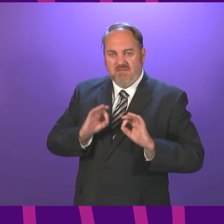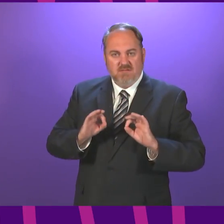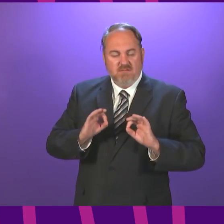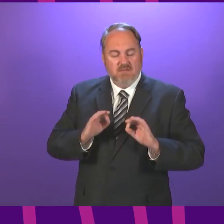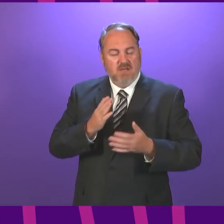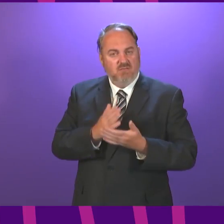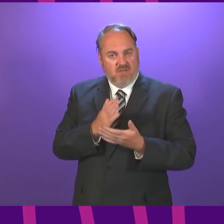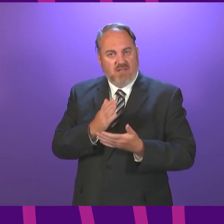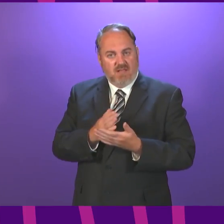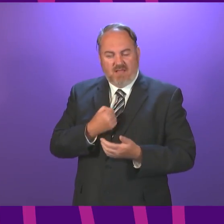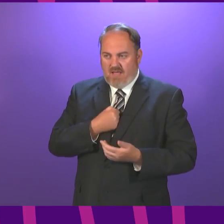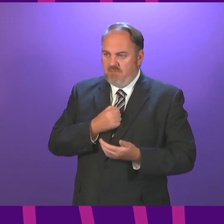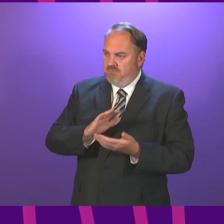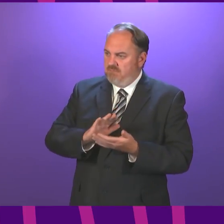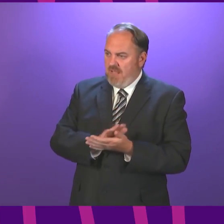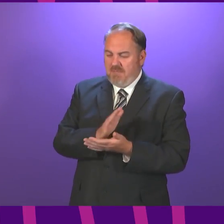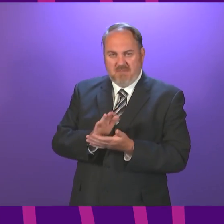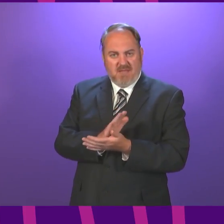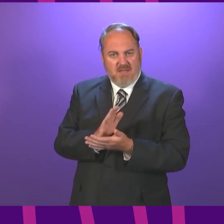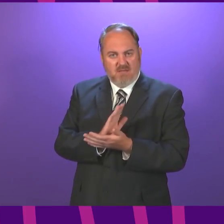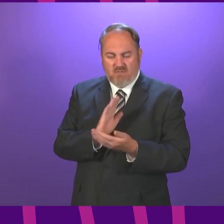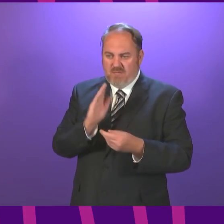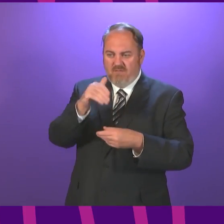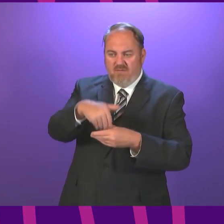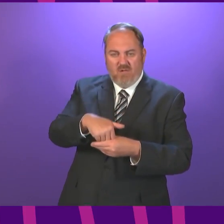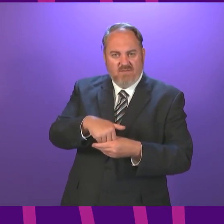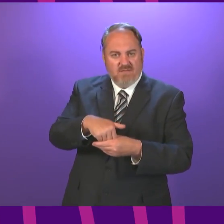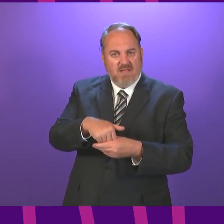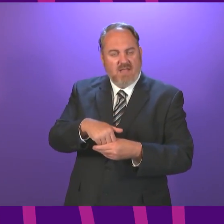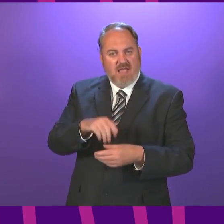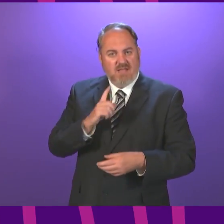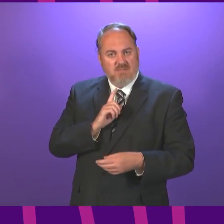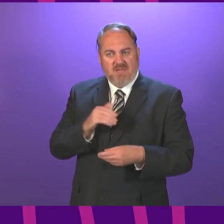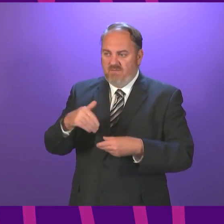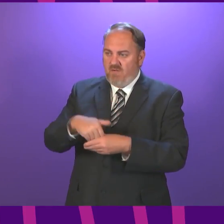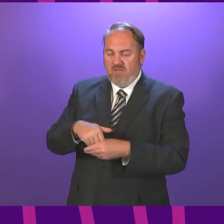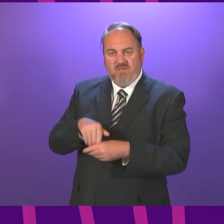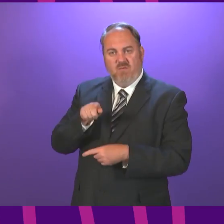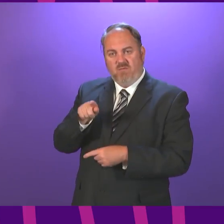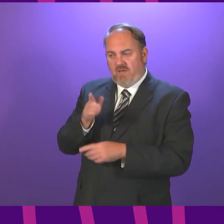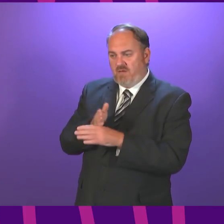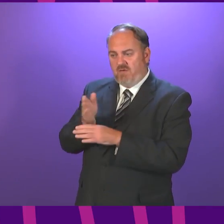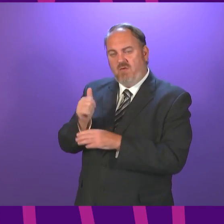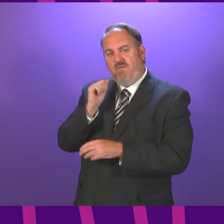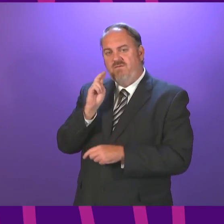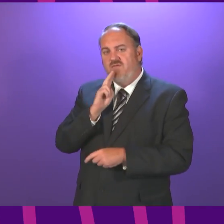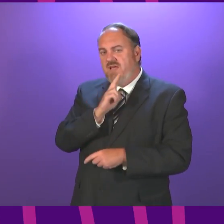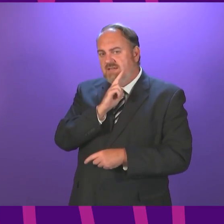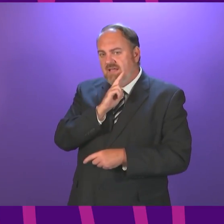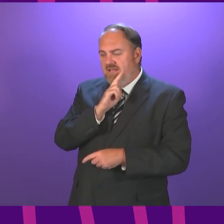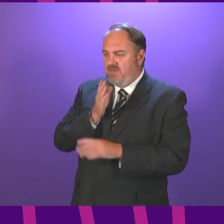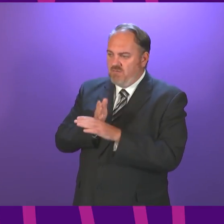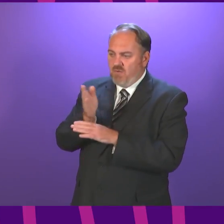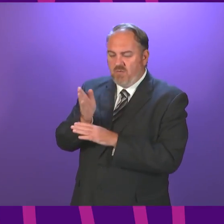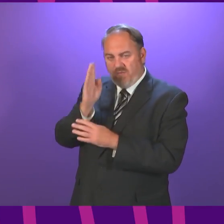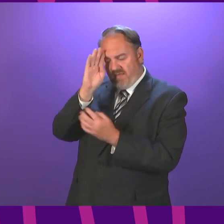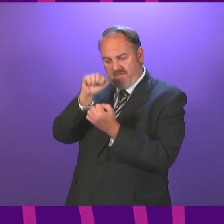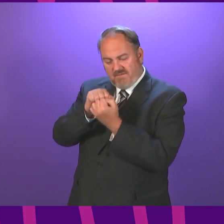was also glad of the opportunity to attend the vigil on Friday to pay tribute and to